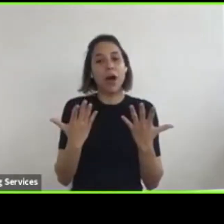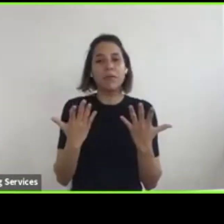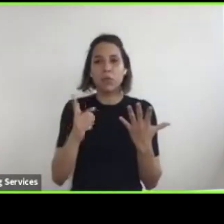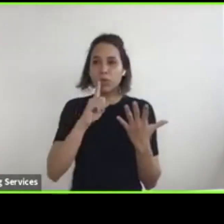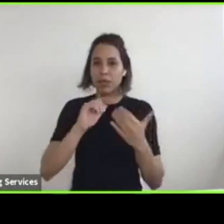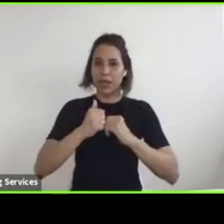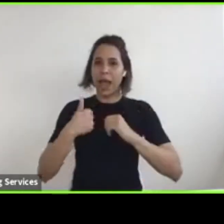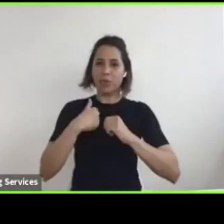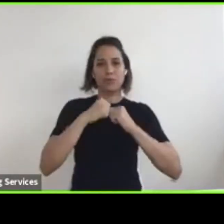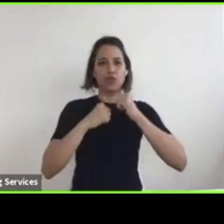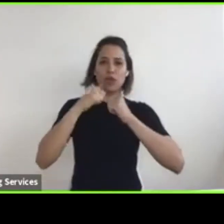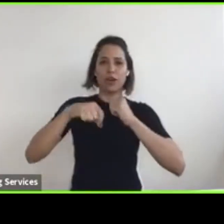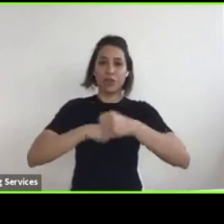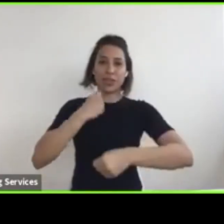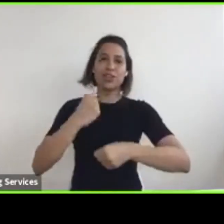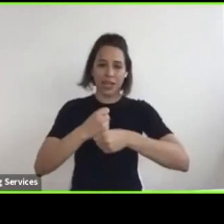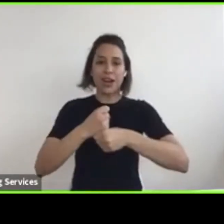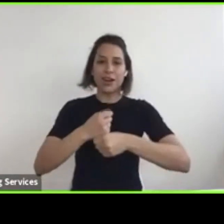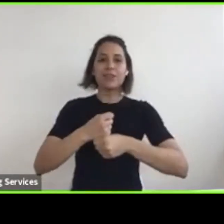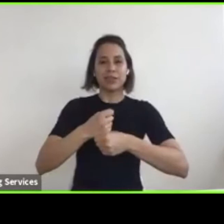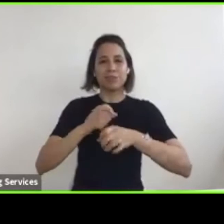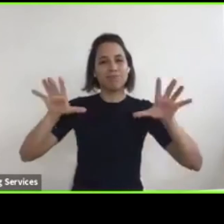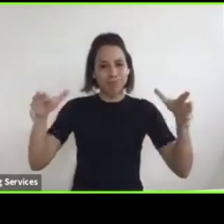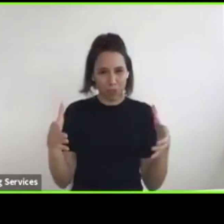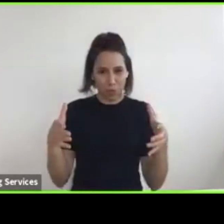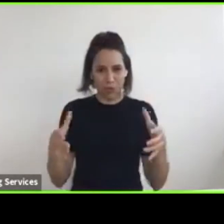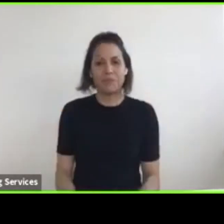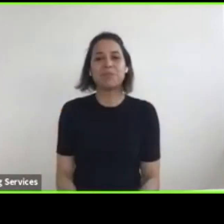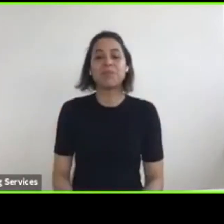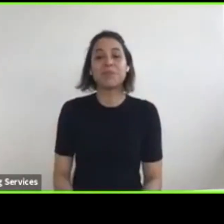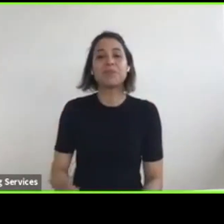SYMPOSIUM. DANCE IN NYC PROPELS FREEDOM